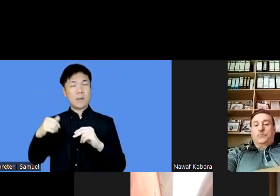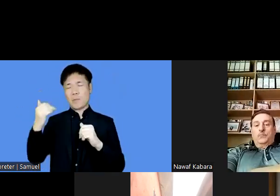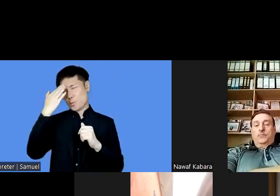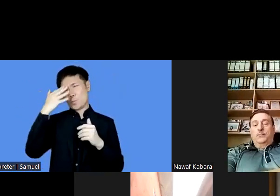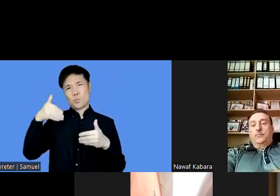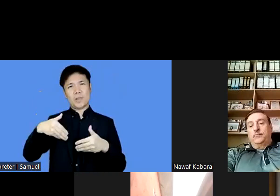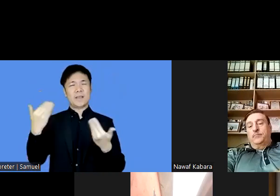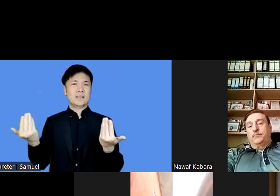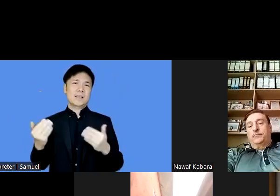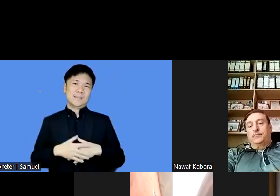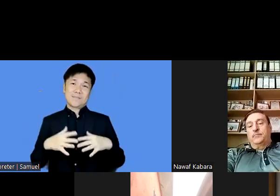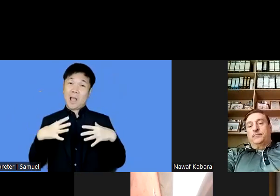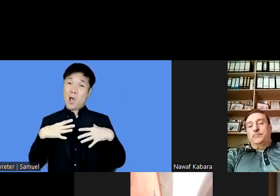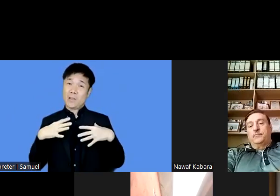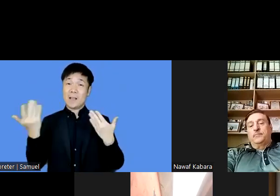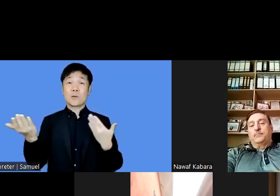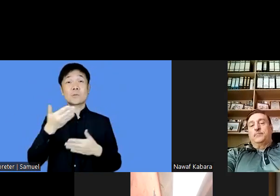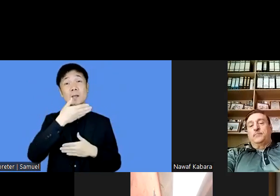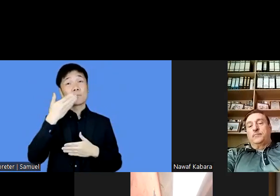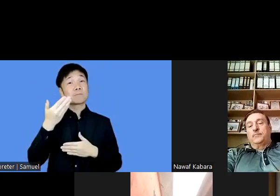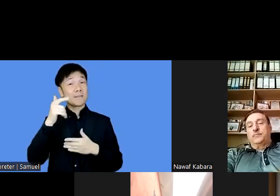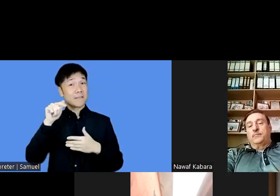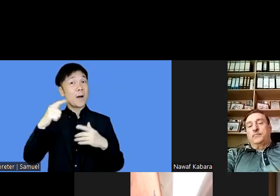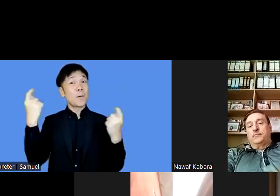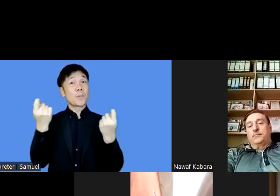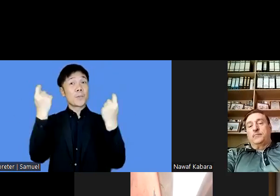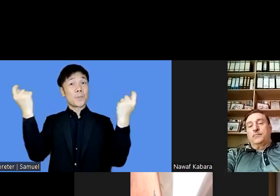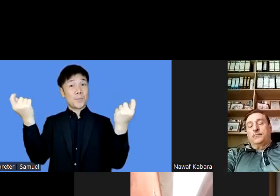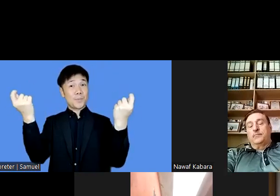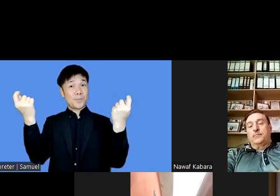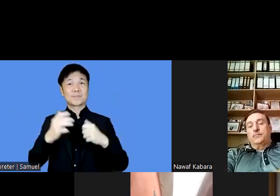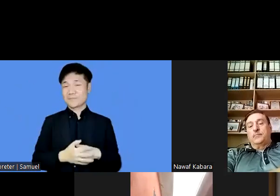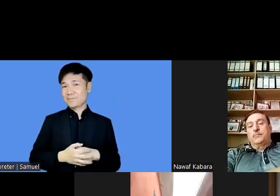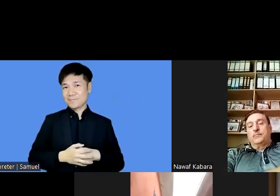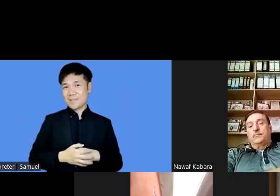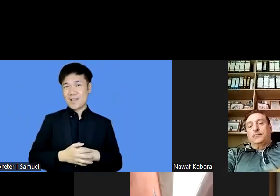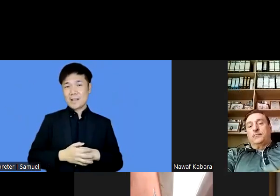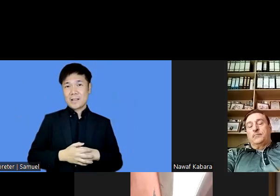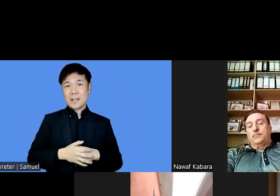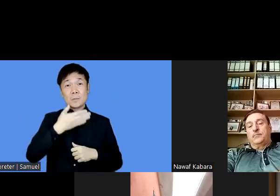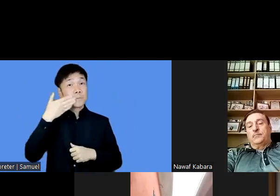so happy Et to you and your family and thank you for dedicating your time to us on this